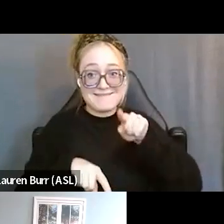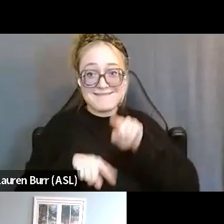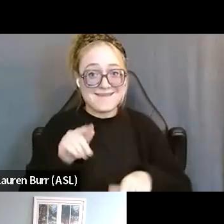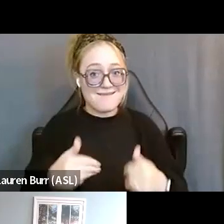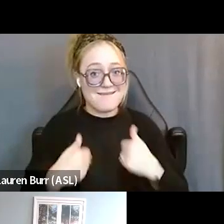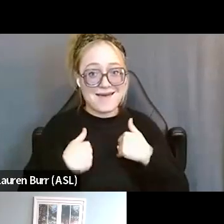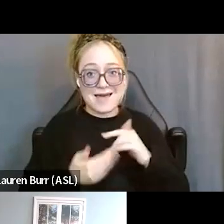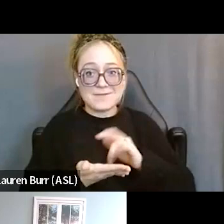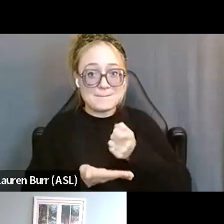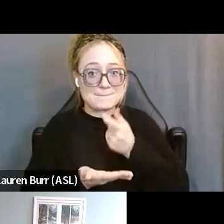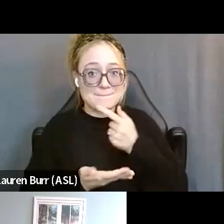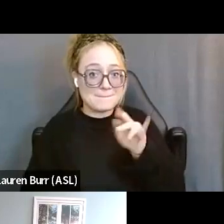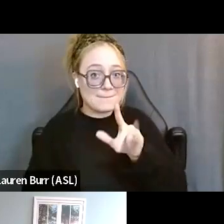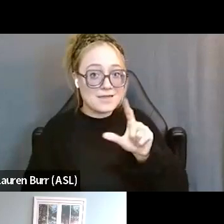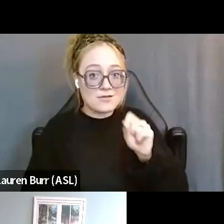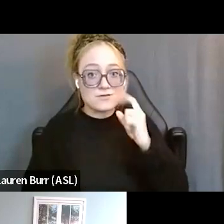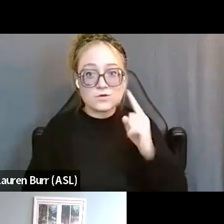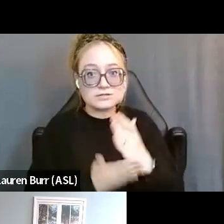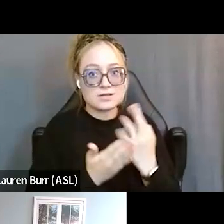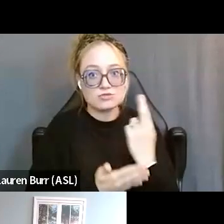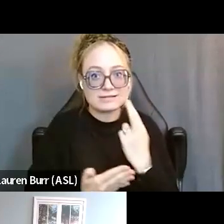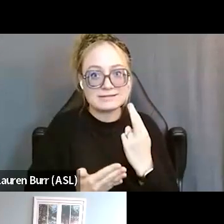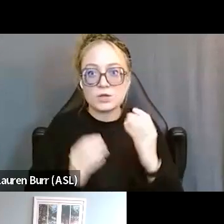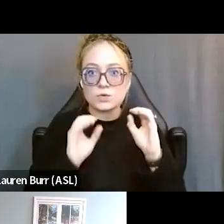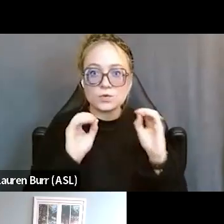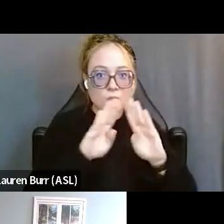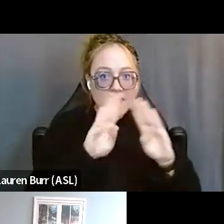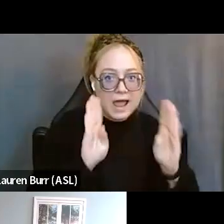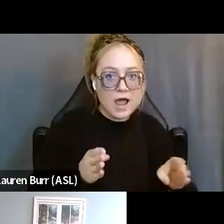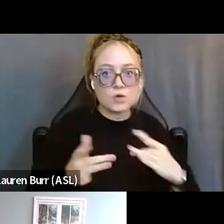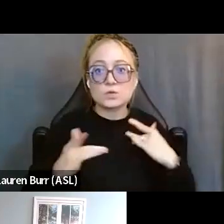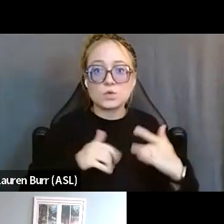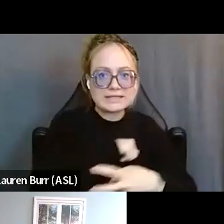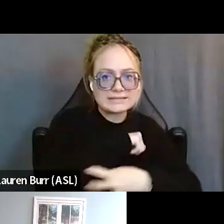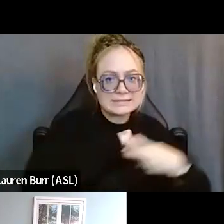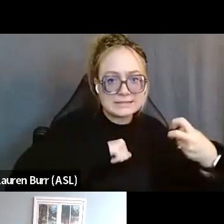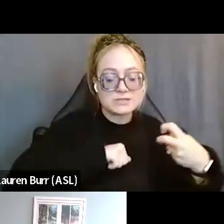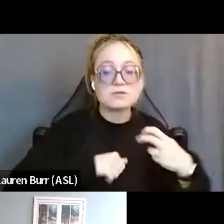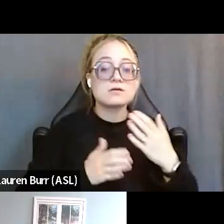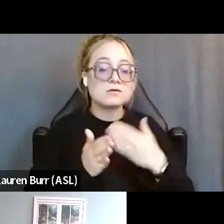maybe they have housing instability, they're worried that somebody might take them... A lot of times we talk about like long acting